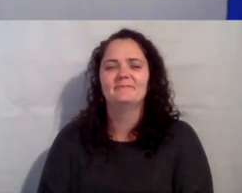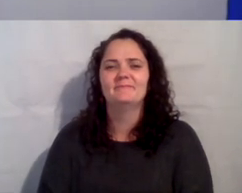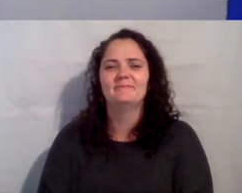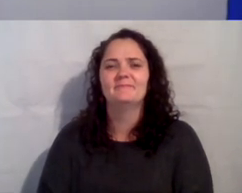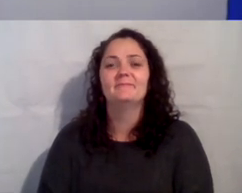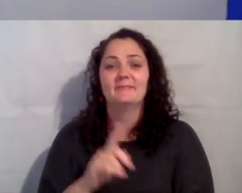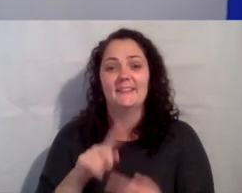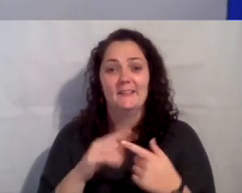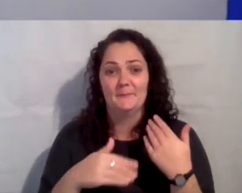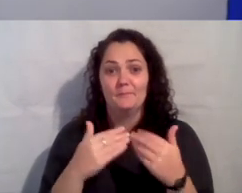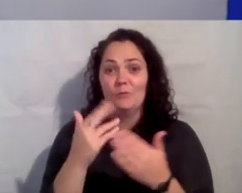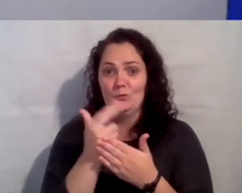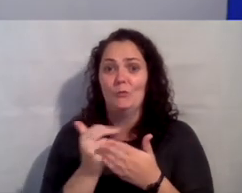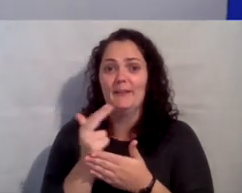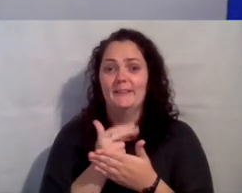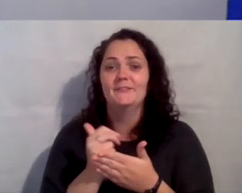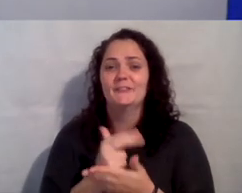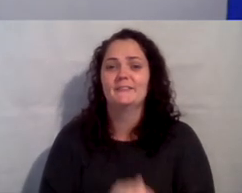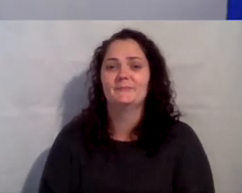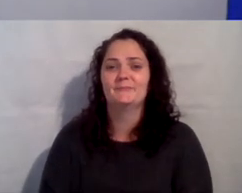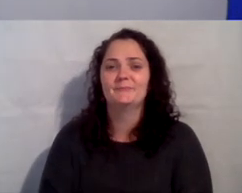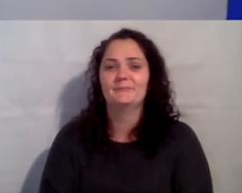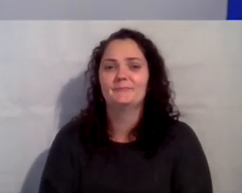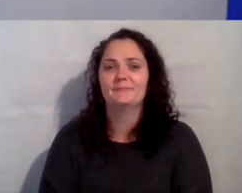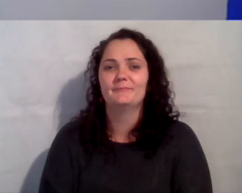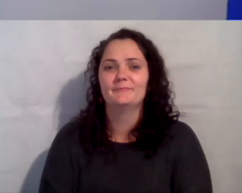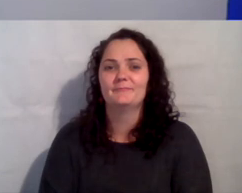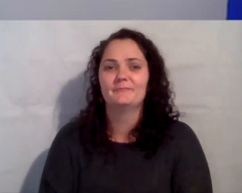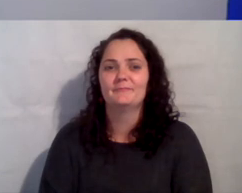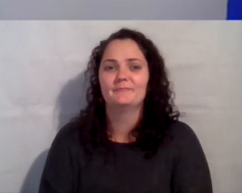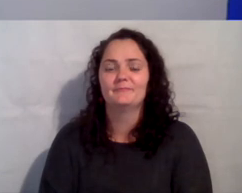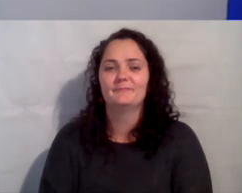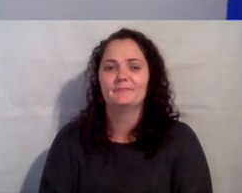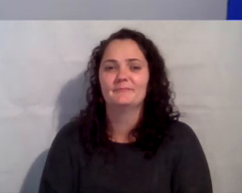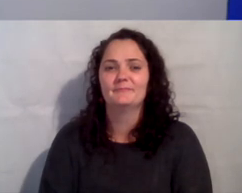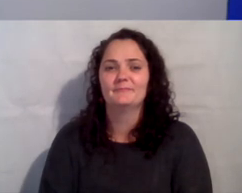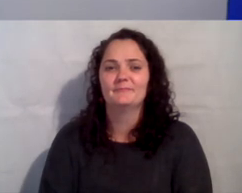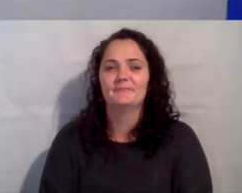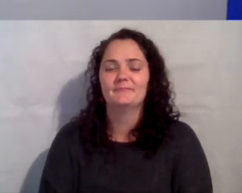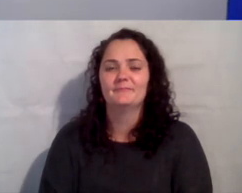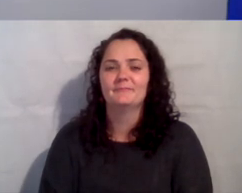so you can keep drawing